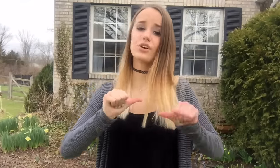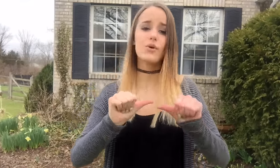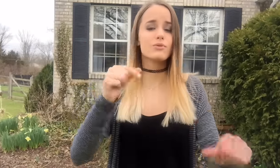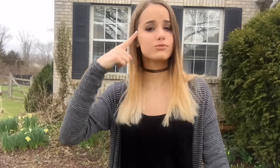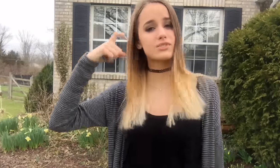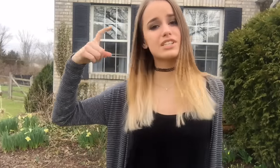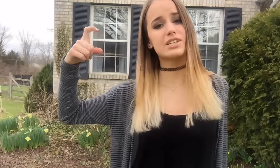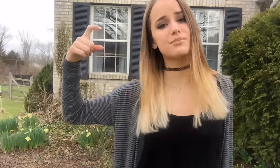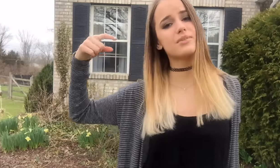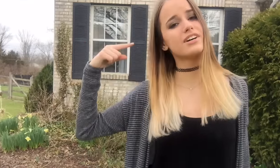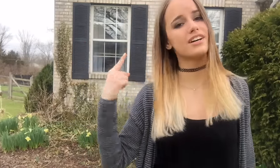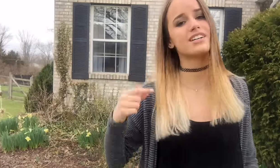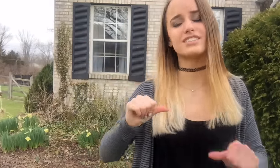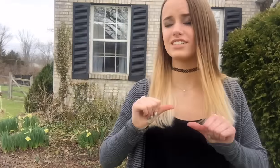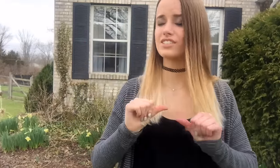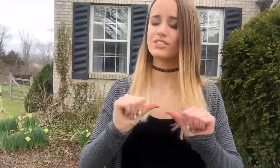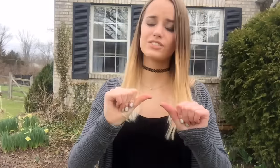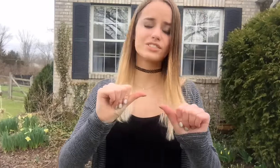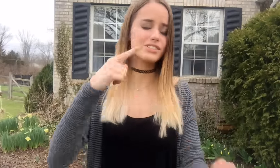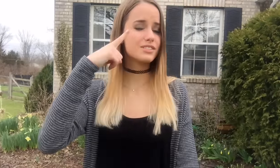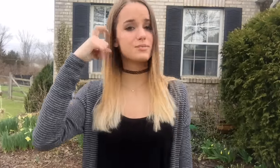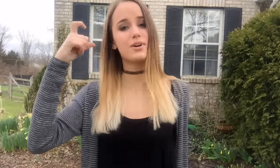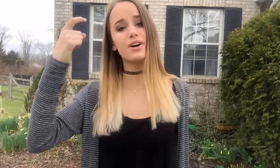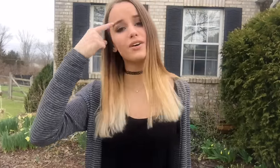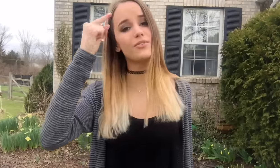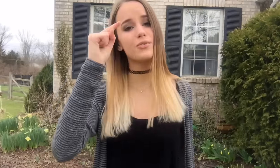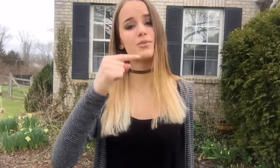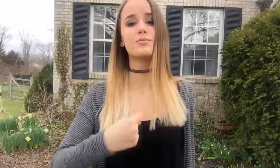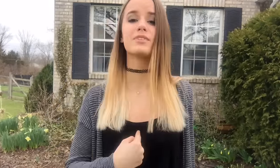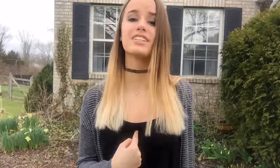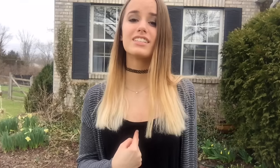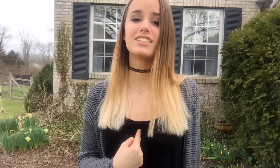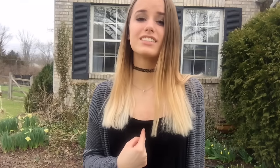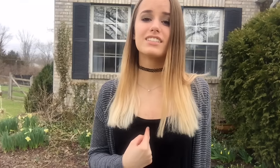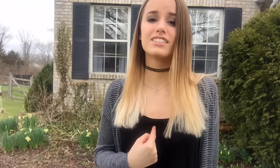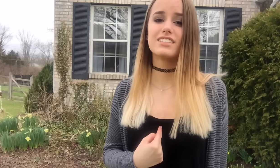So dream on, just dream on for me